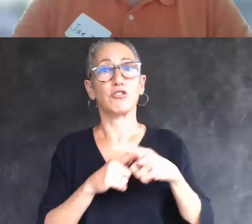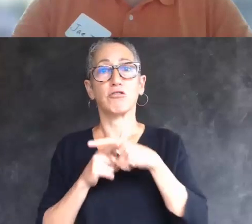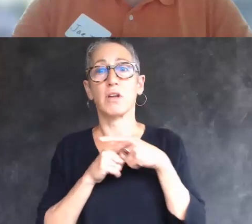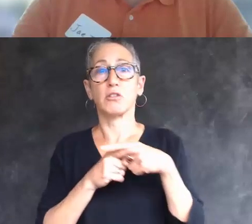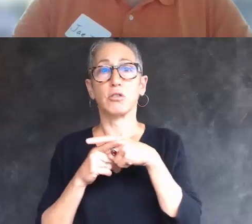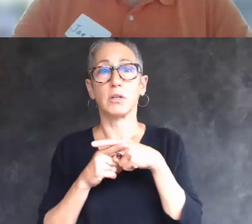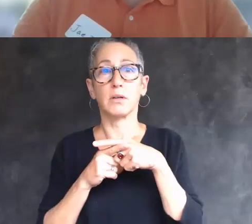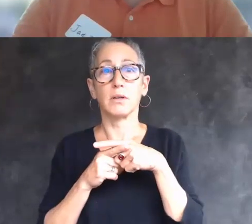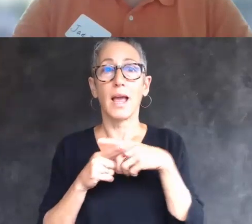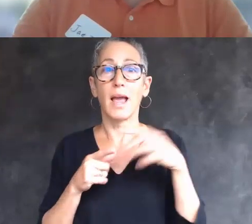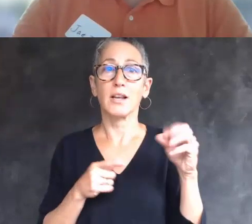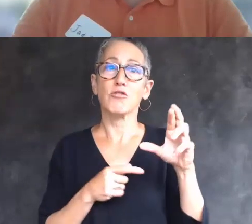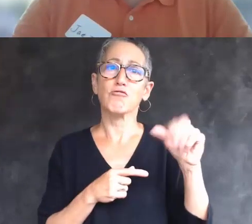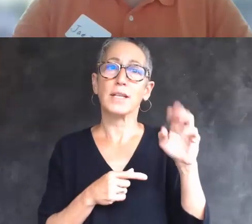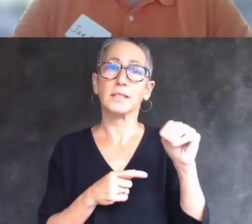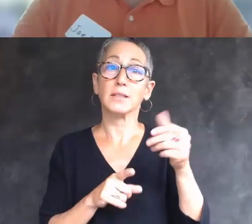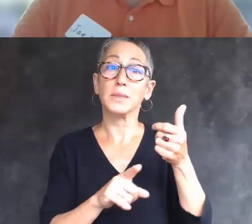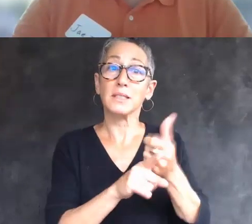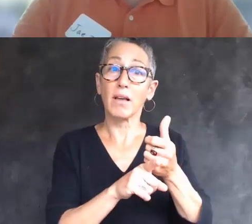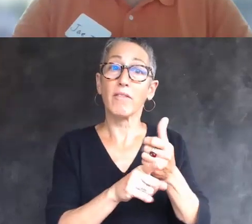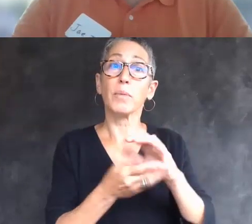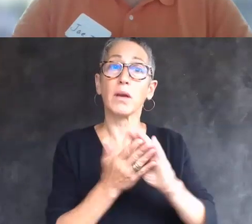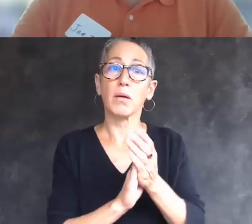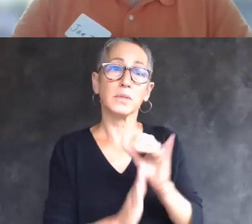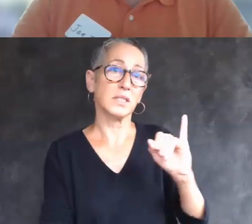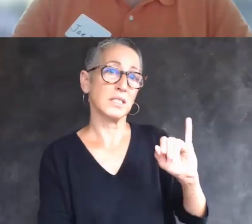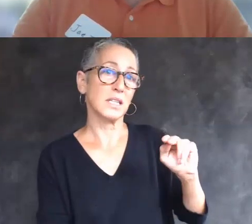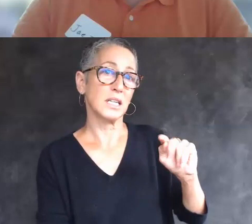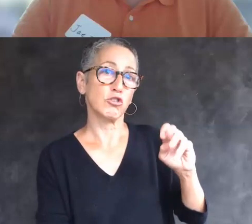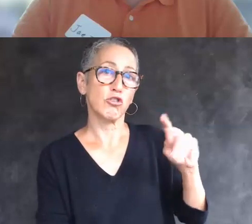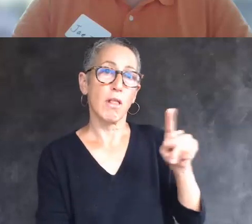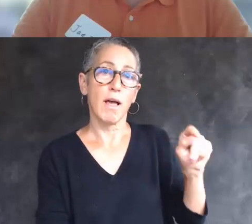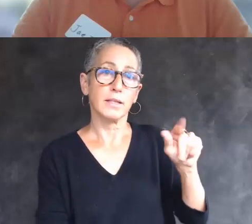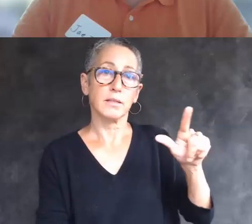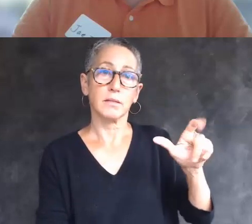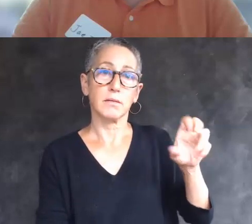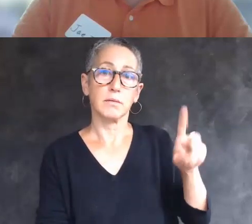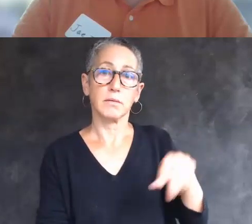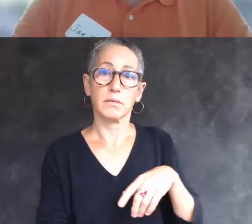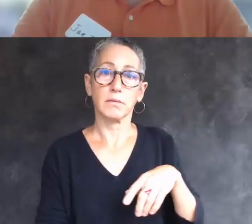That is a separate thing from the racism itself. It causes a litany of other problems.